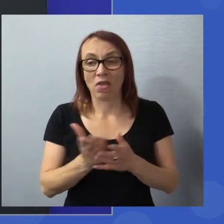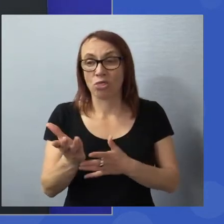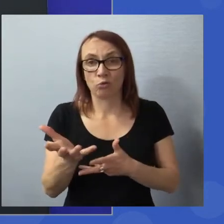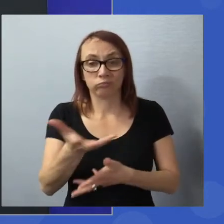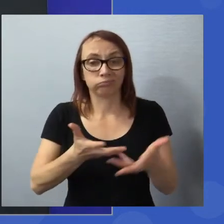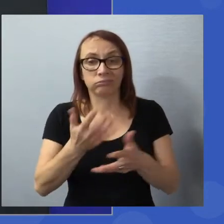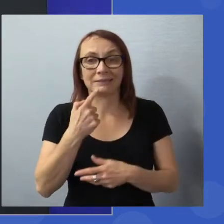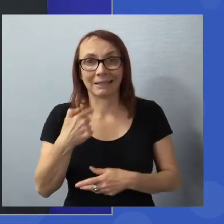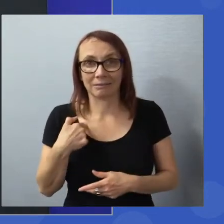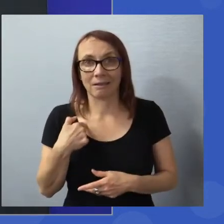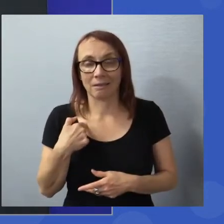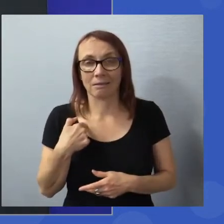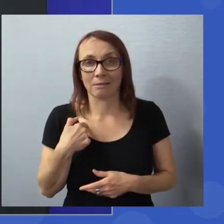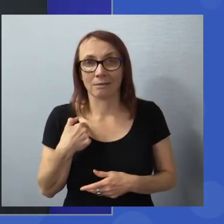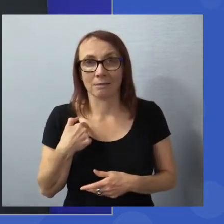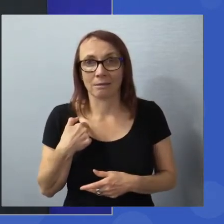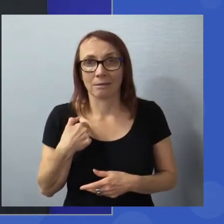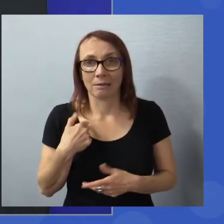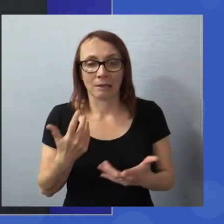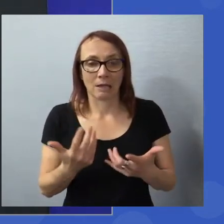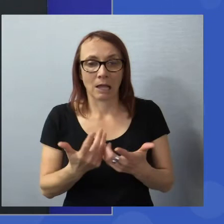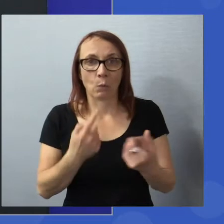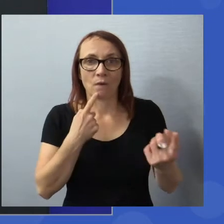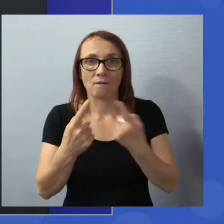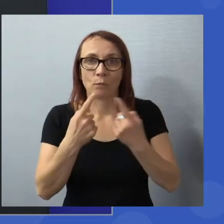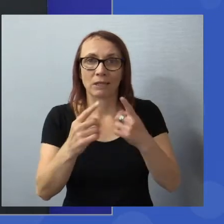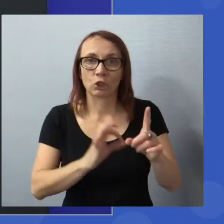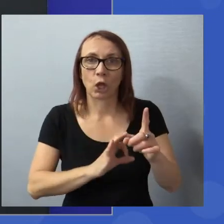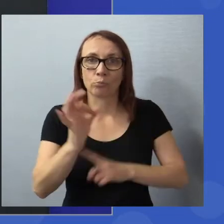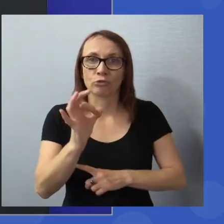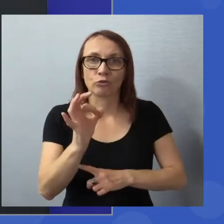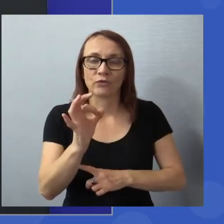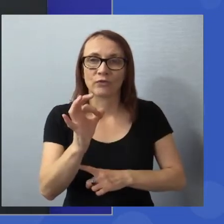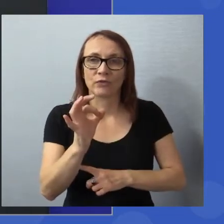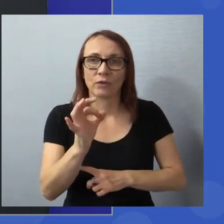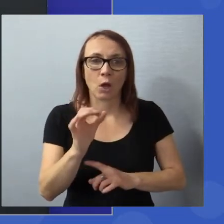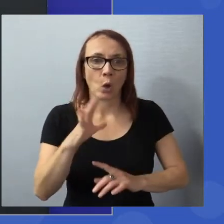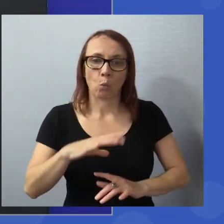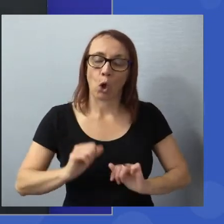was improving information about politics getting good quality information out